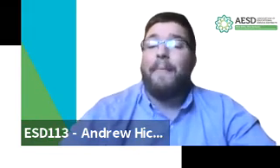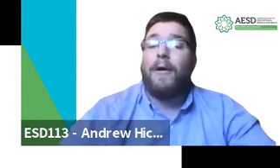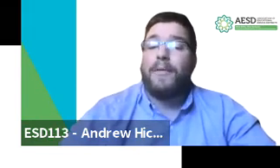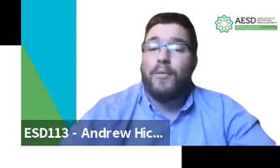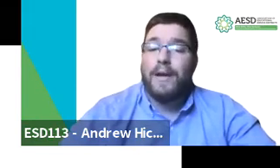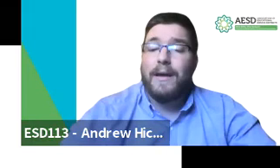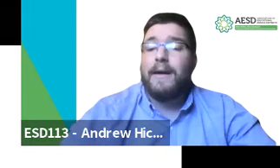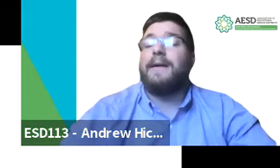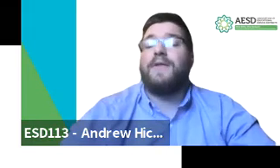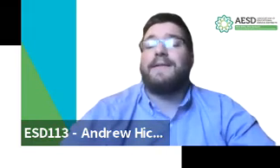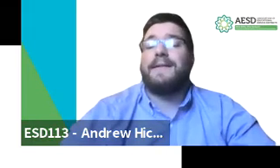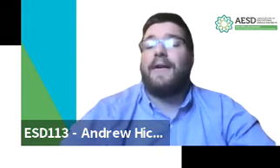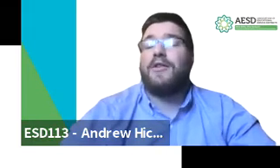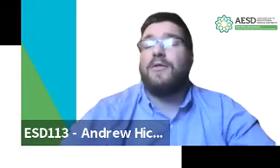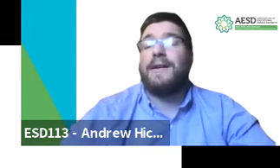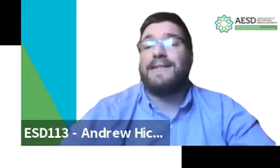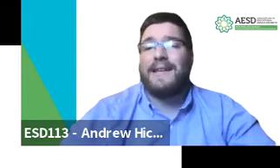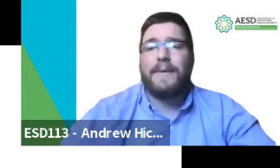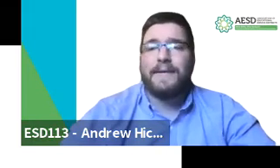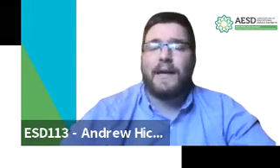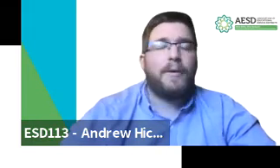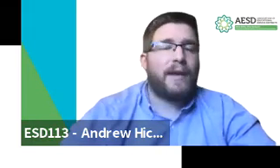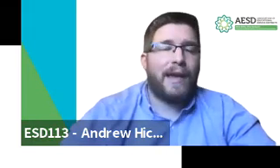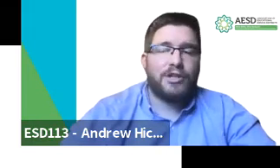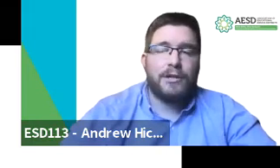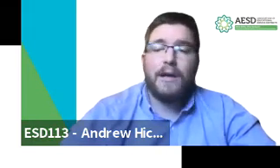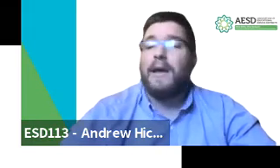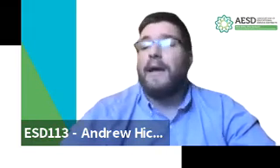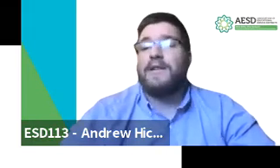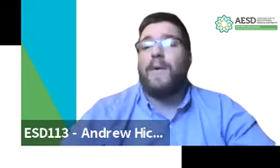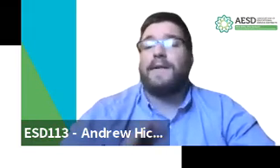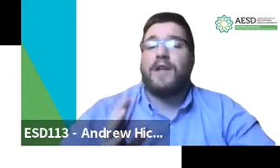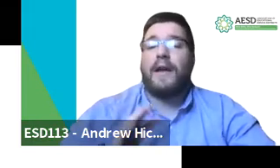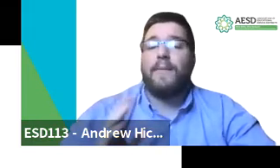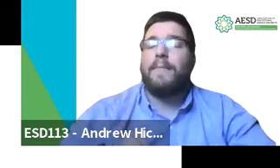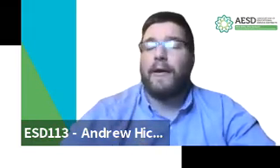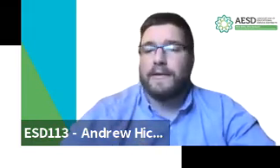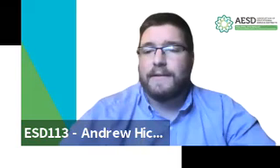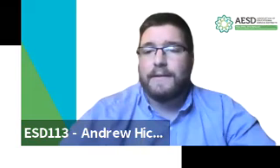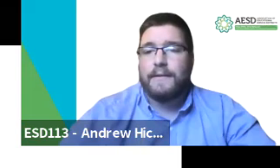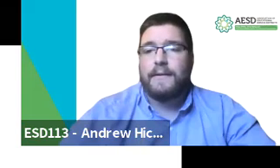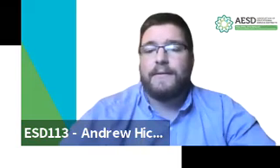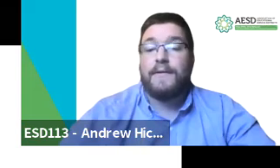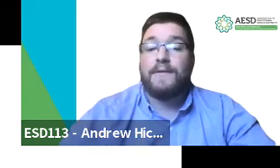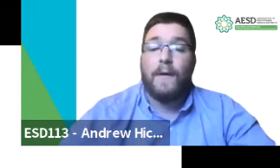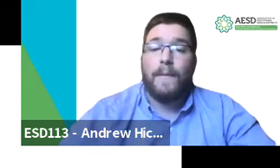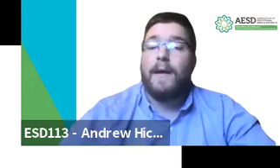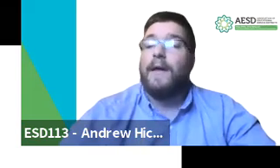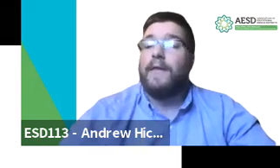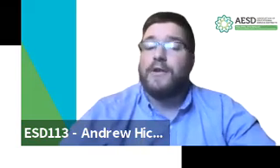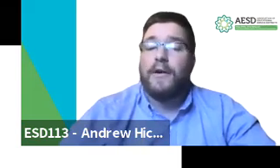tomorrow in part two we will going to managing materials and resources, , engaging students looking at the different activities, talking about notebook and other features available in part three addresses how to assess and communicate